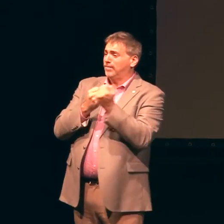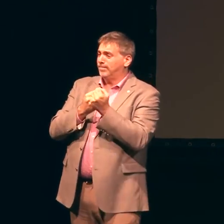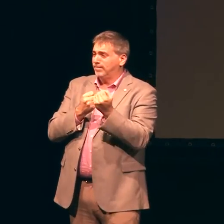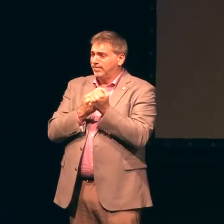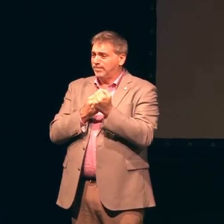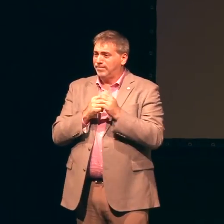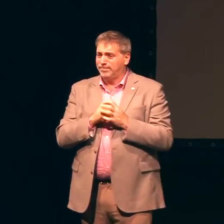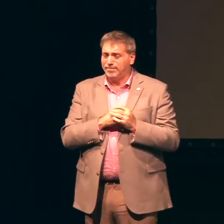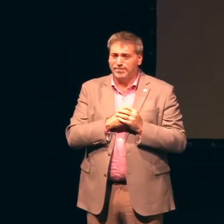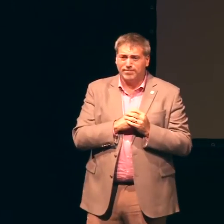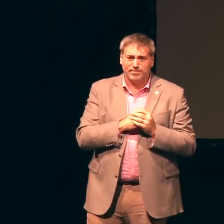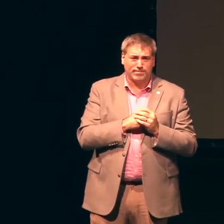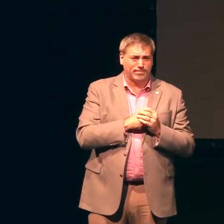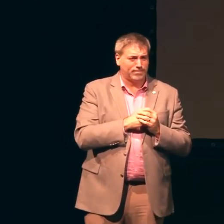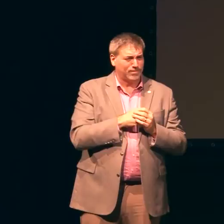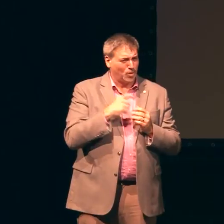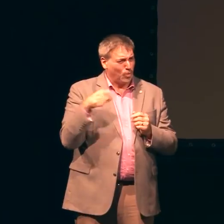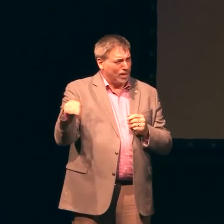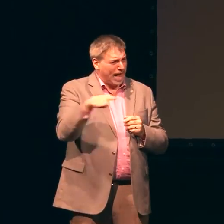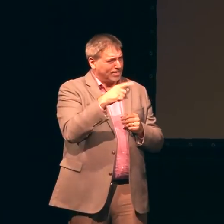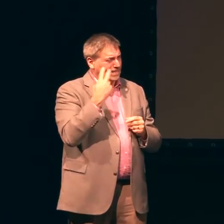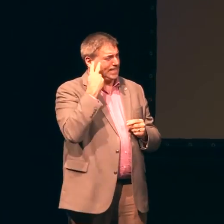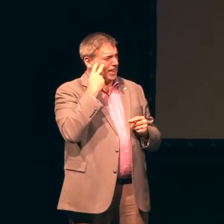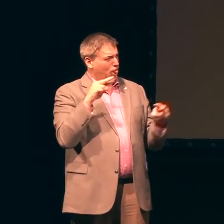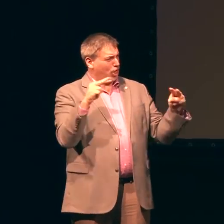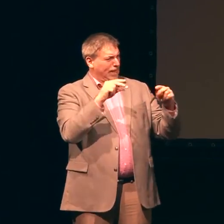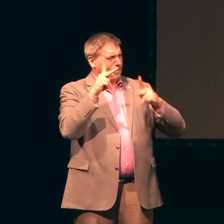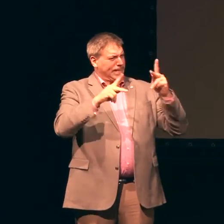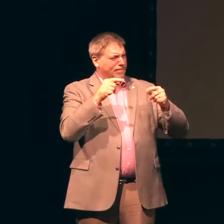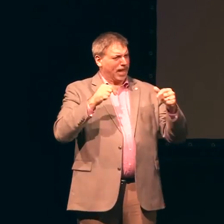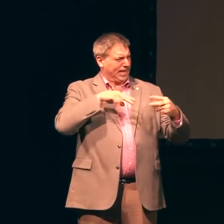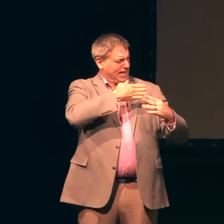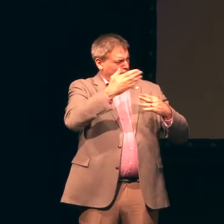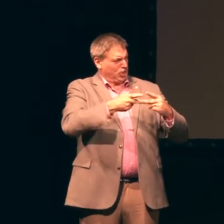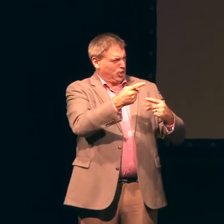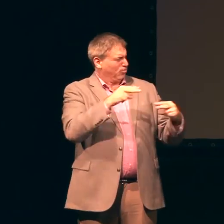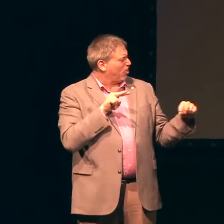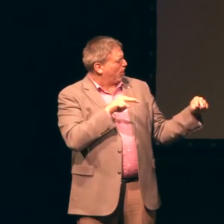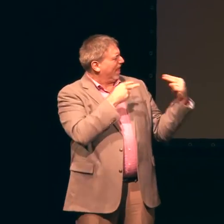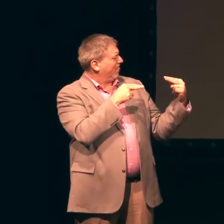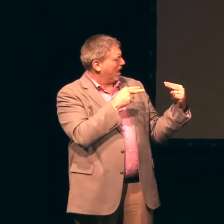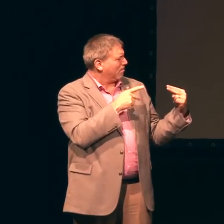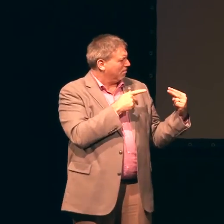support. There is a lack of it. And look at the